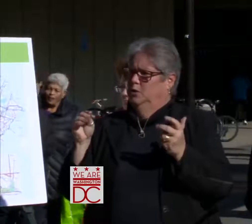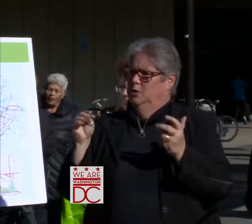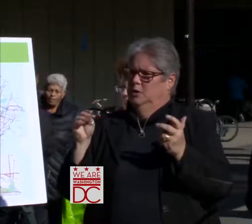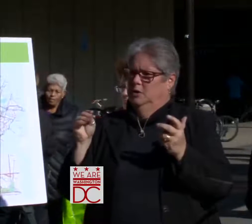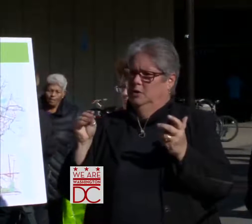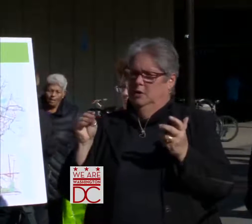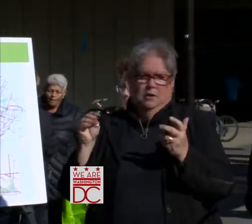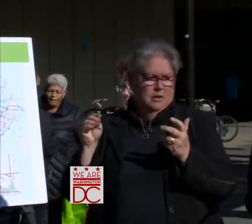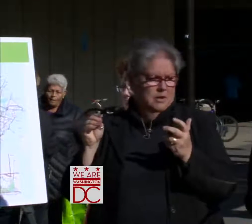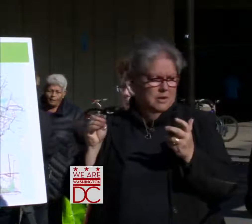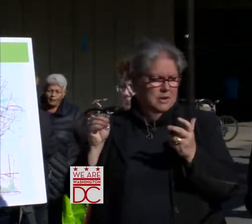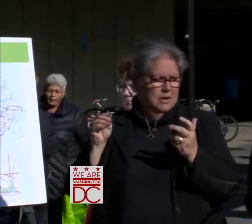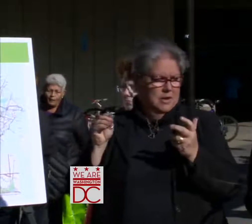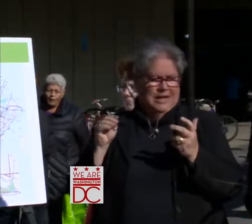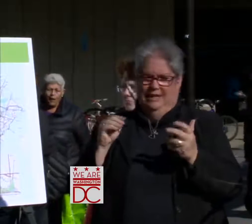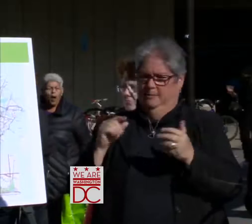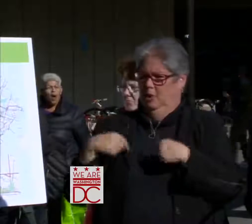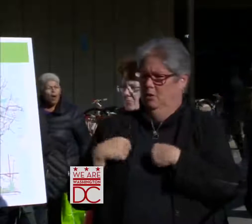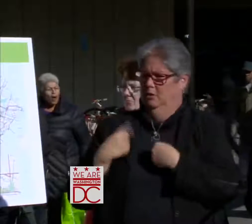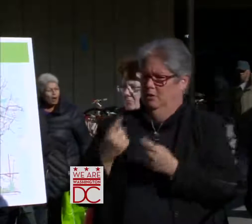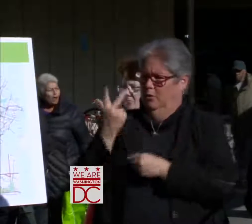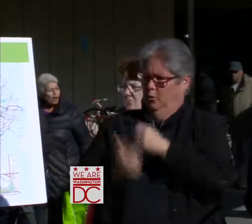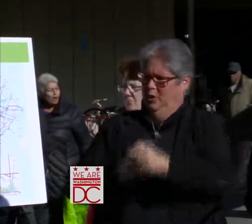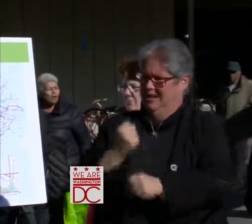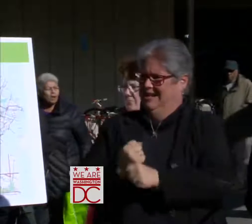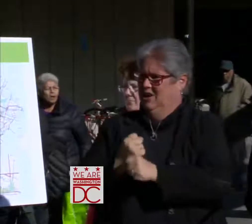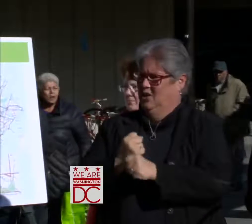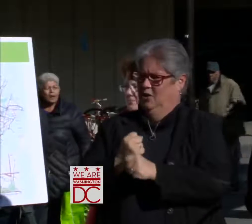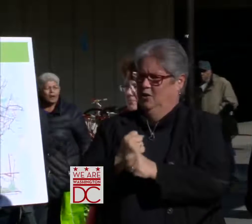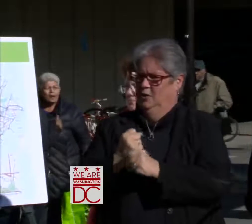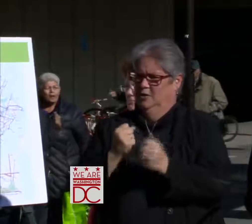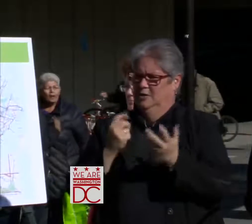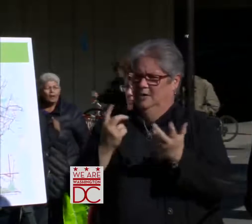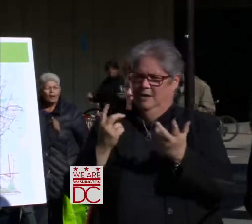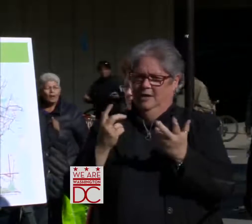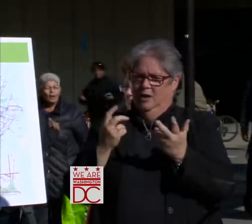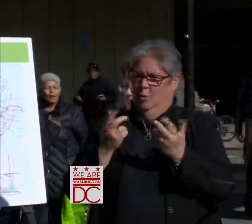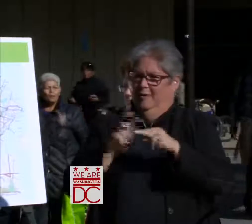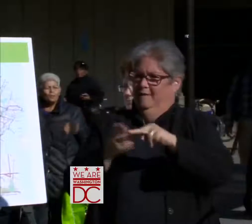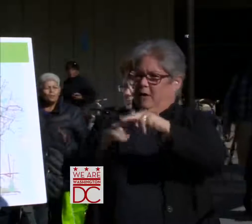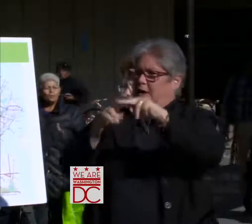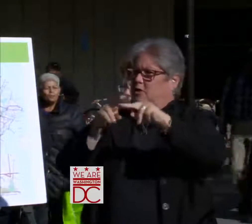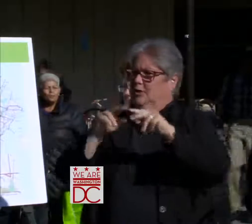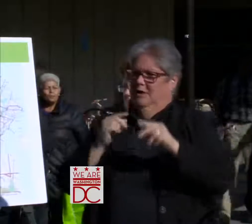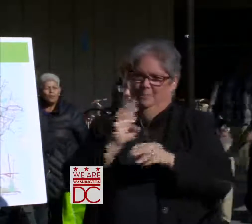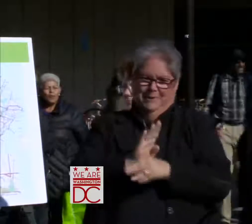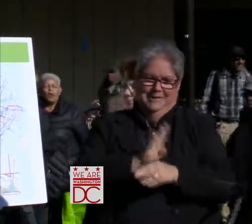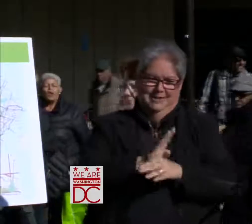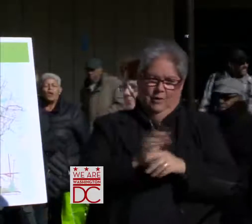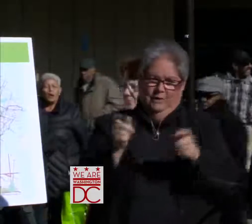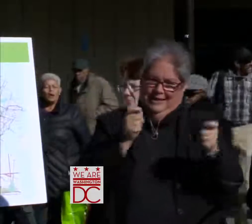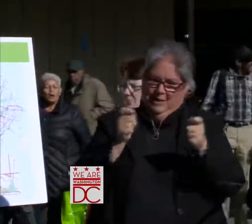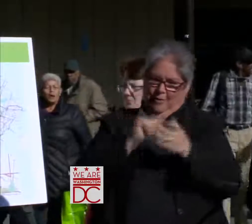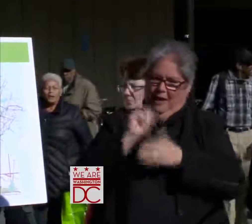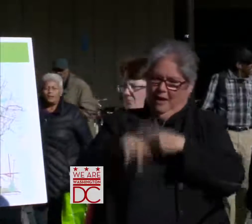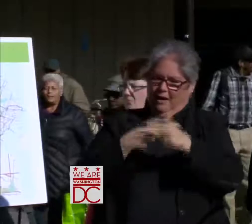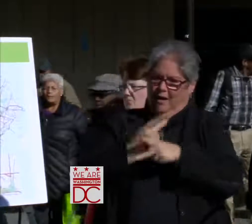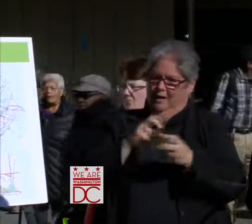IT HAS BEEN ALMOST THREE YEARS AND JUST INFLATION ALONE WITH ANY BUSINESS YOU HAVE TO DEAL WITH THOSE ISSUES. IT IS NOT SOMETHING WE WANT TO DO.